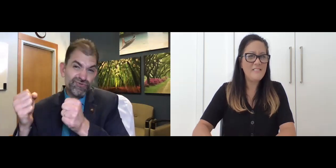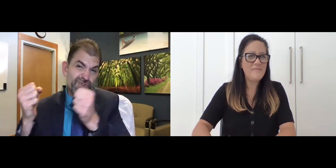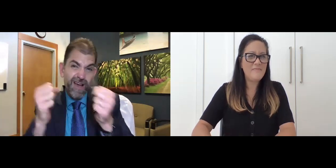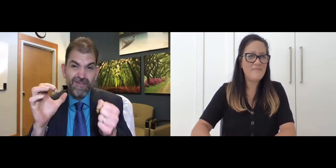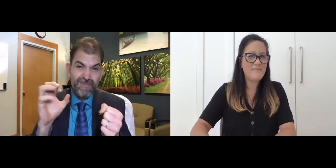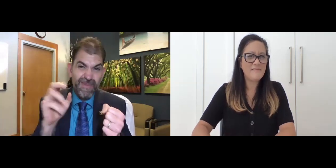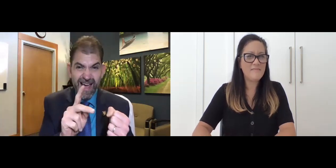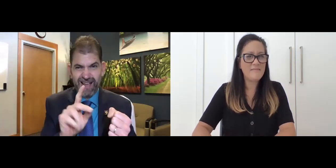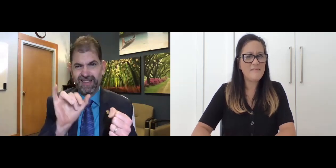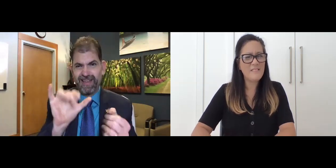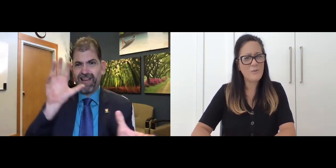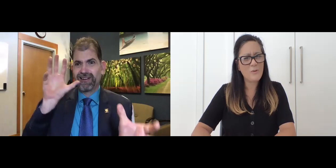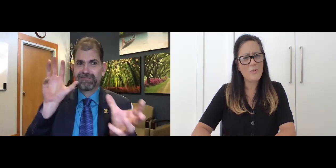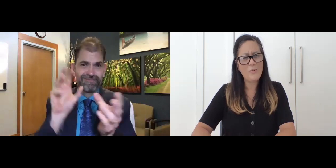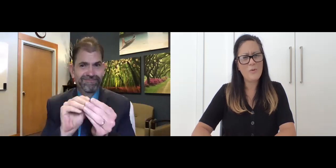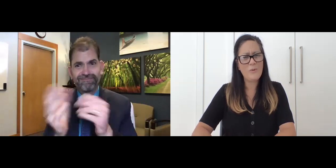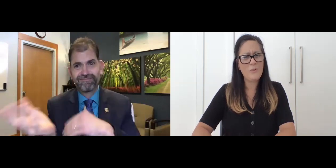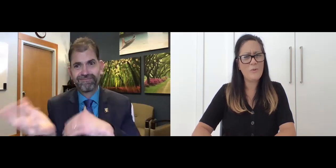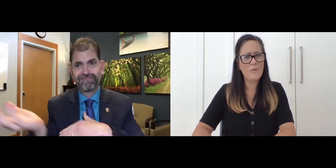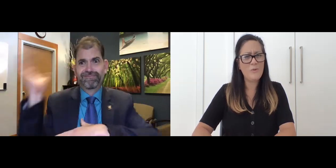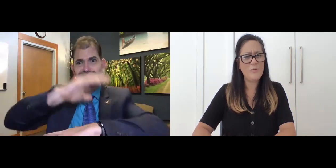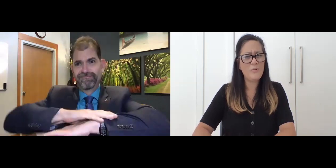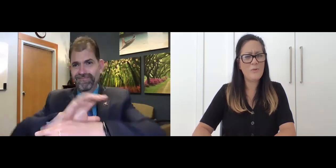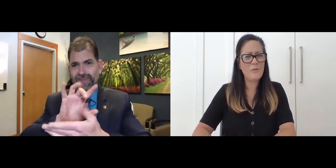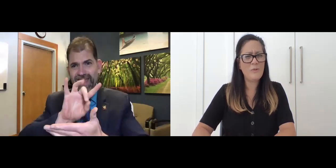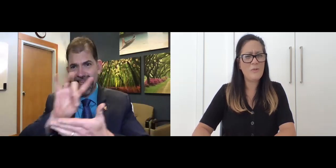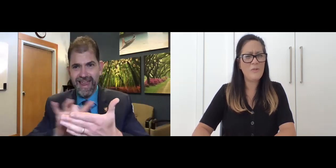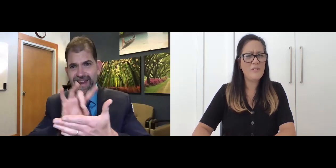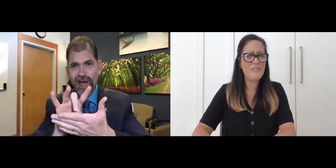and then another three hour drive back home. So it was an entire